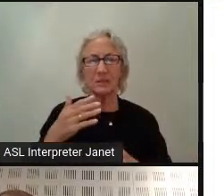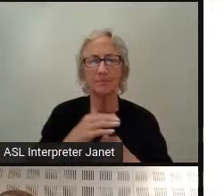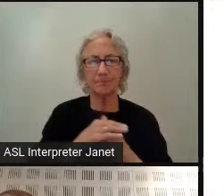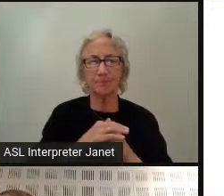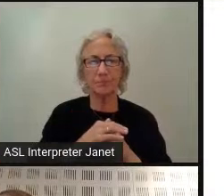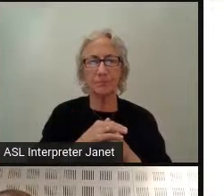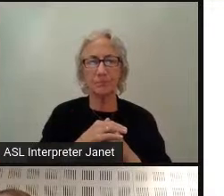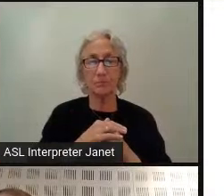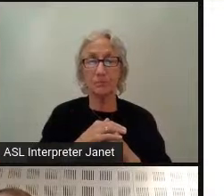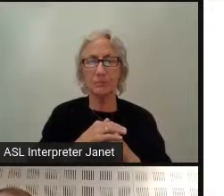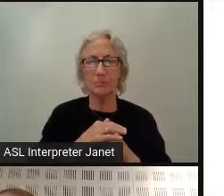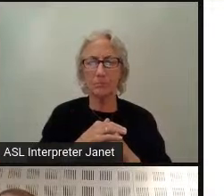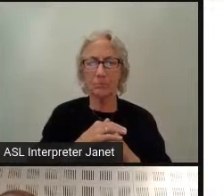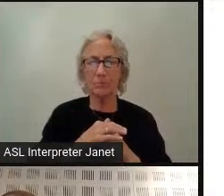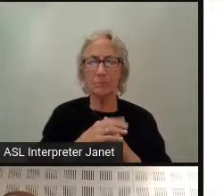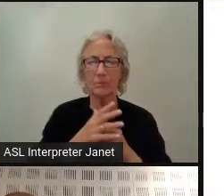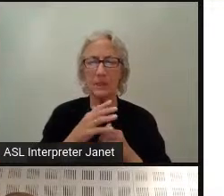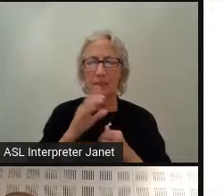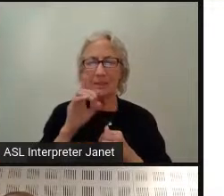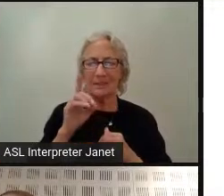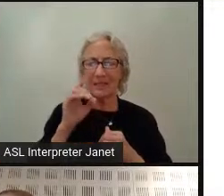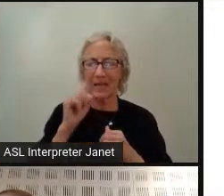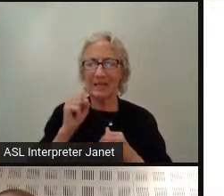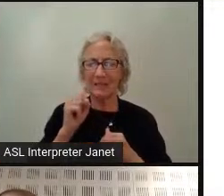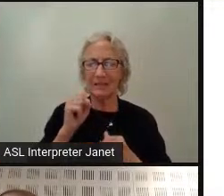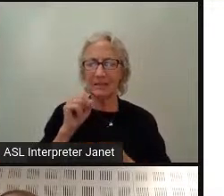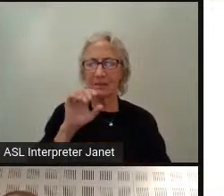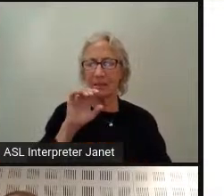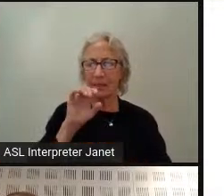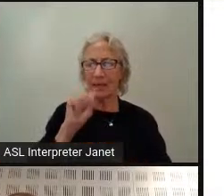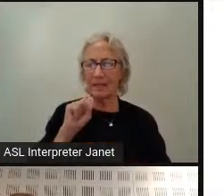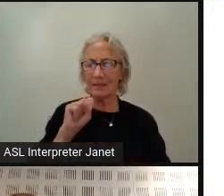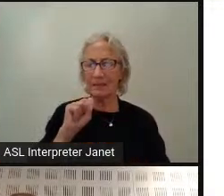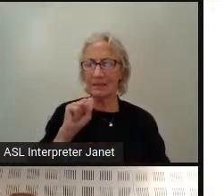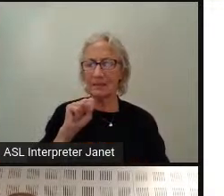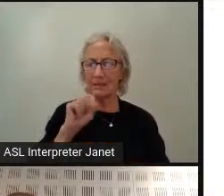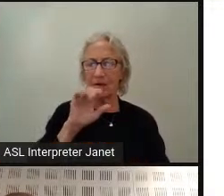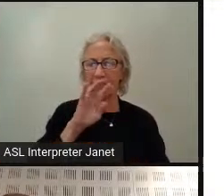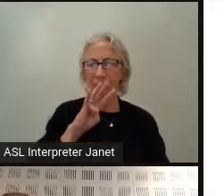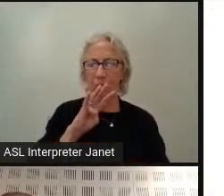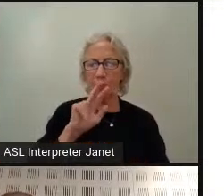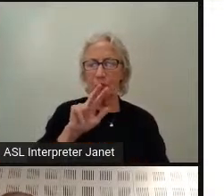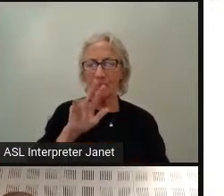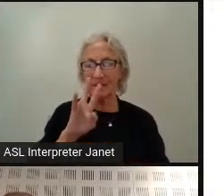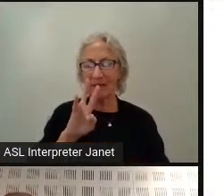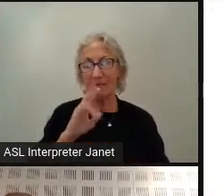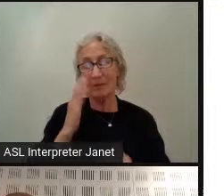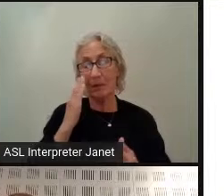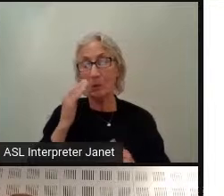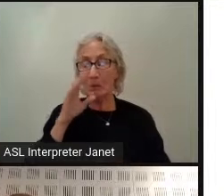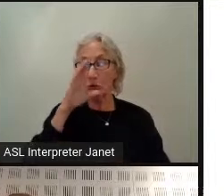the Danish standards committee called DSS for net 307. That is